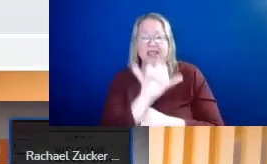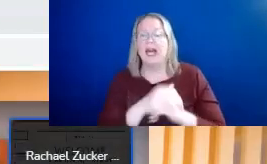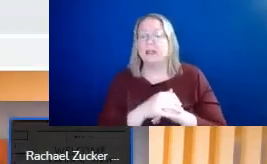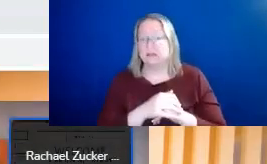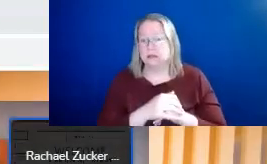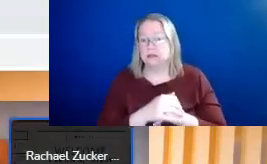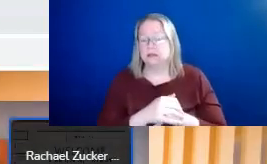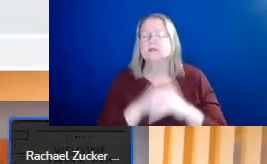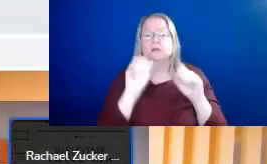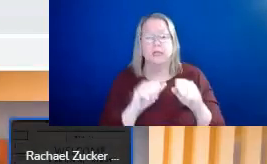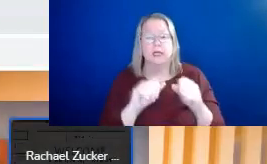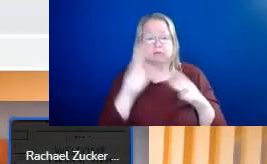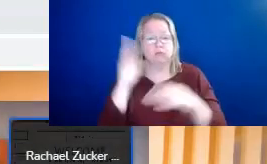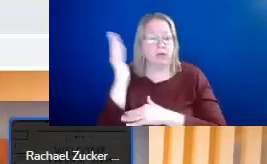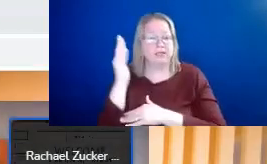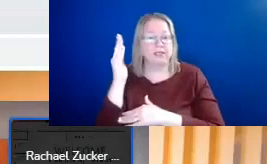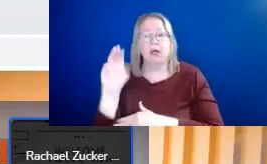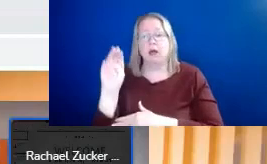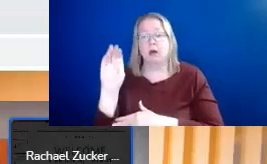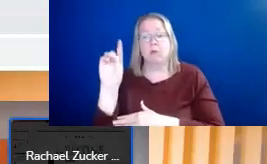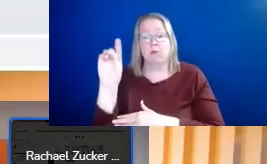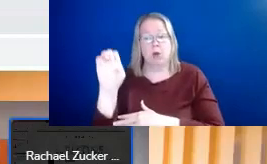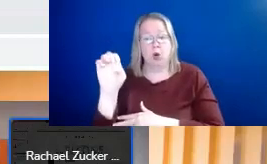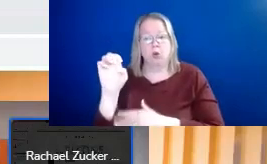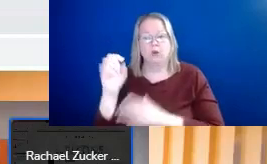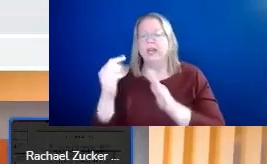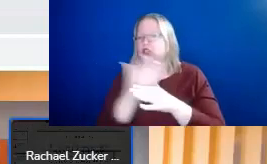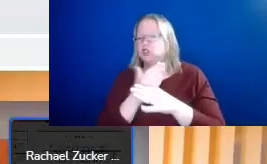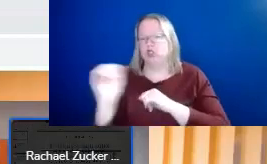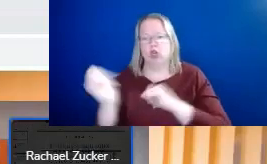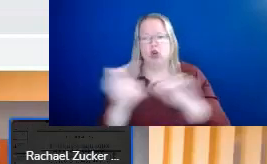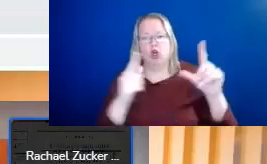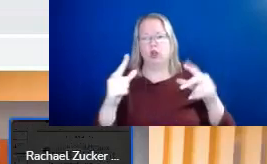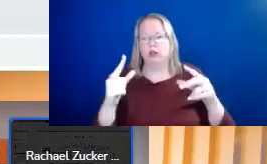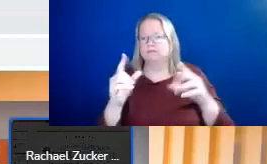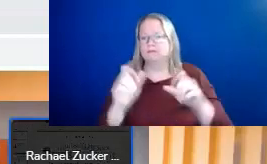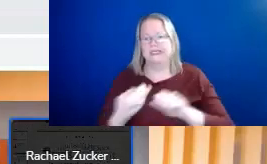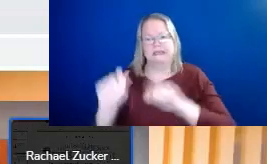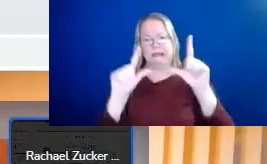put it in presentation mode and share all 12:25:24 the slides on your presentation.